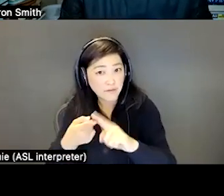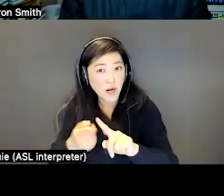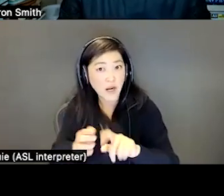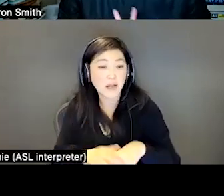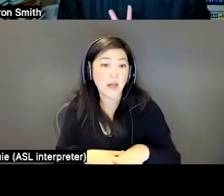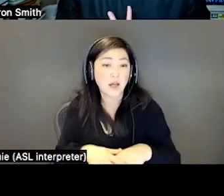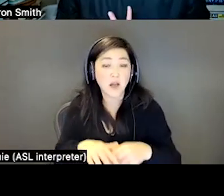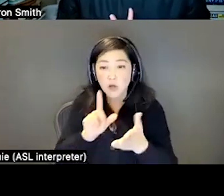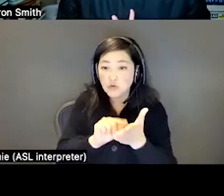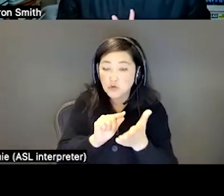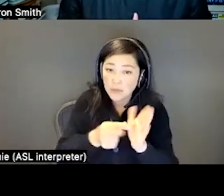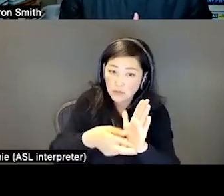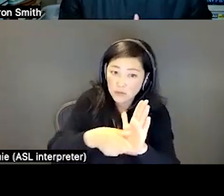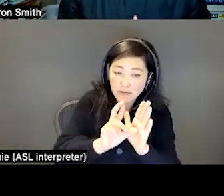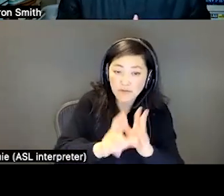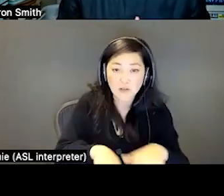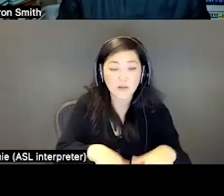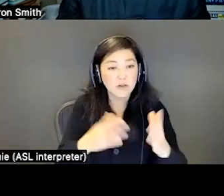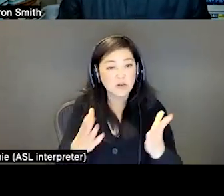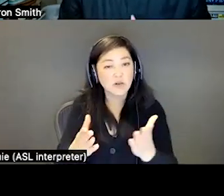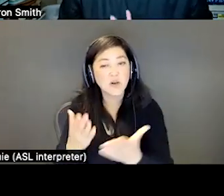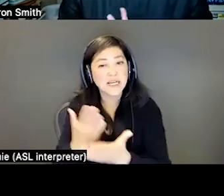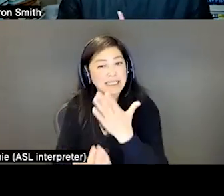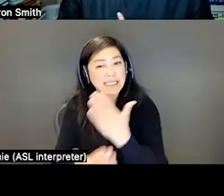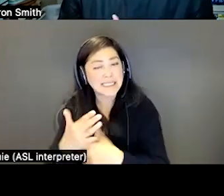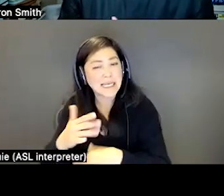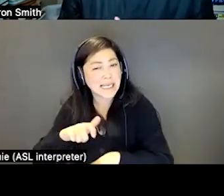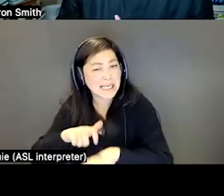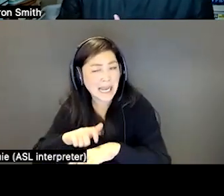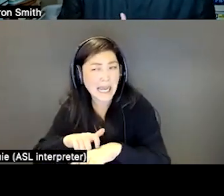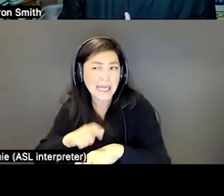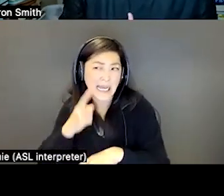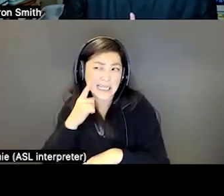reviews. Second hand's an interesting one. I think that's probably people trying it because it's